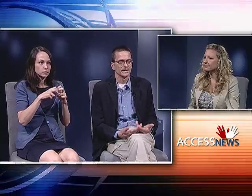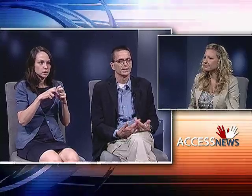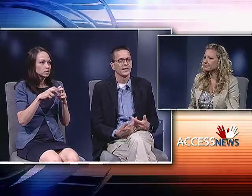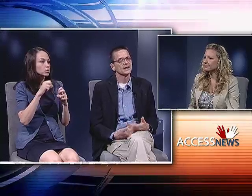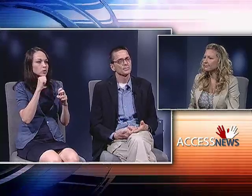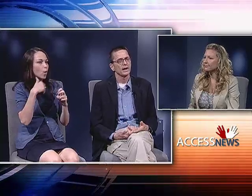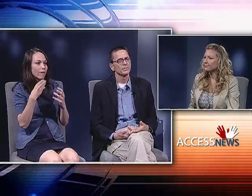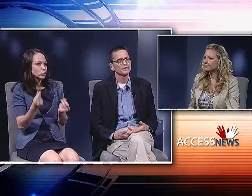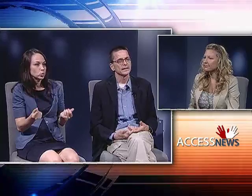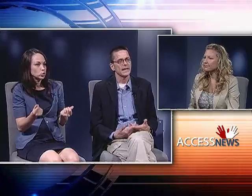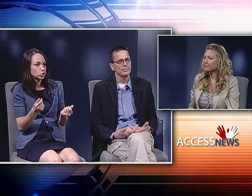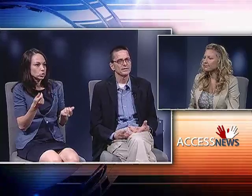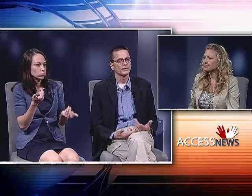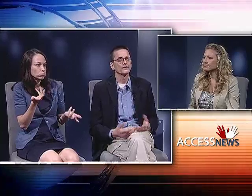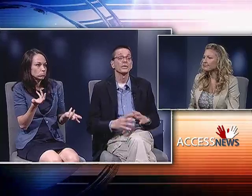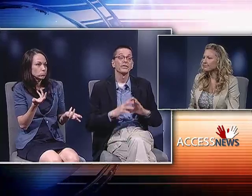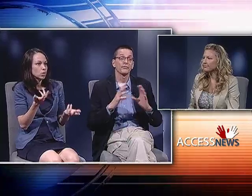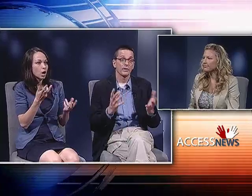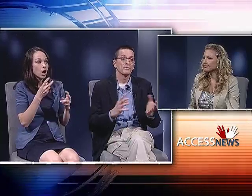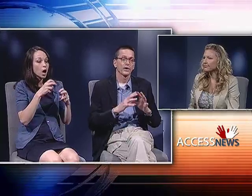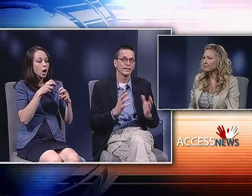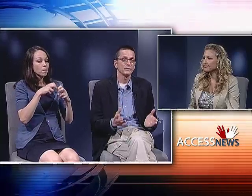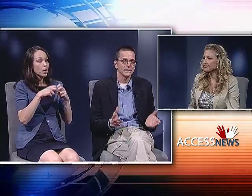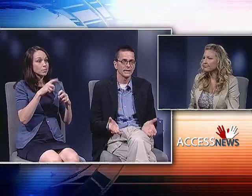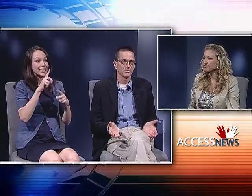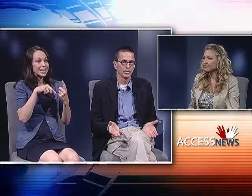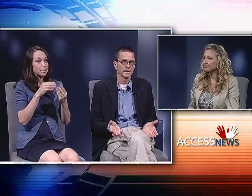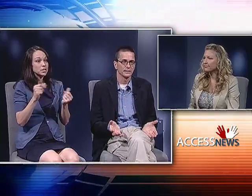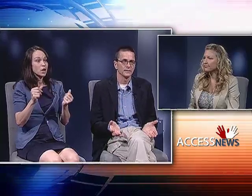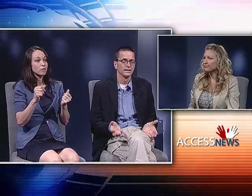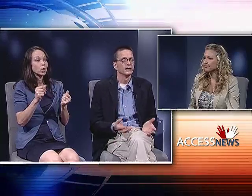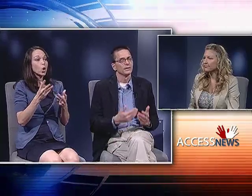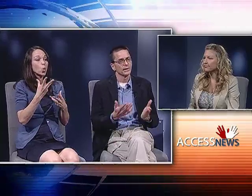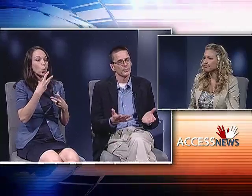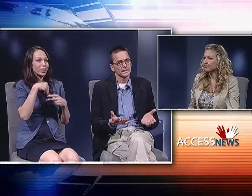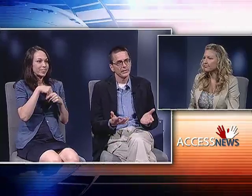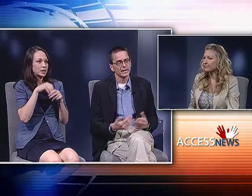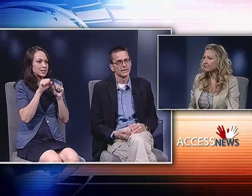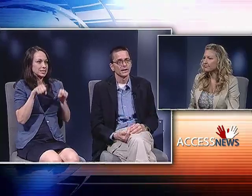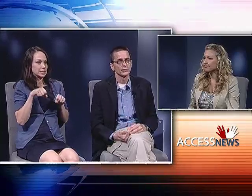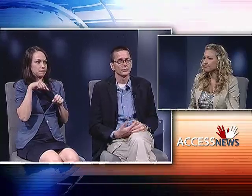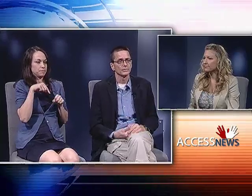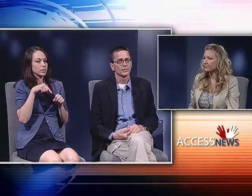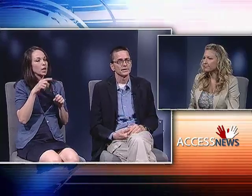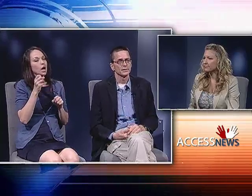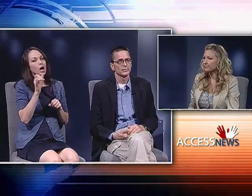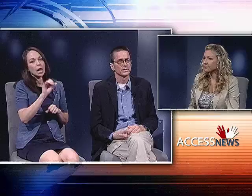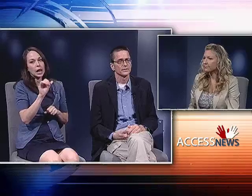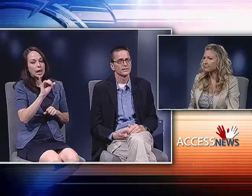That is problems that can't be solved within the framework that we take for granted. We go back to the ethological crises for instance,